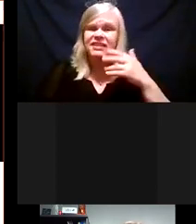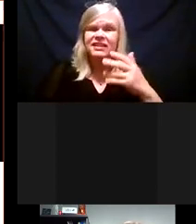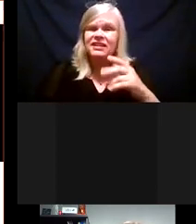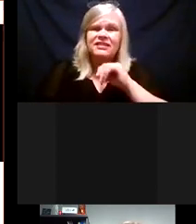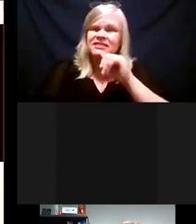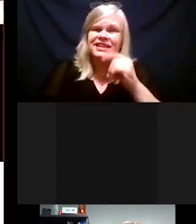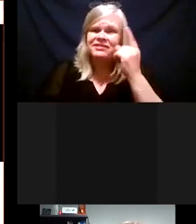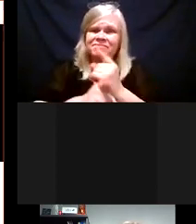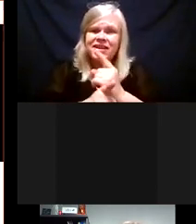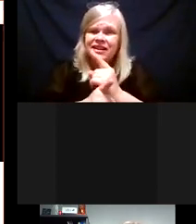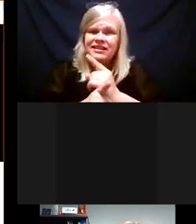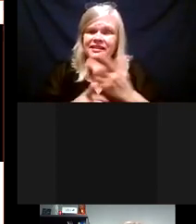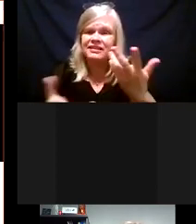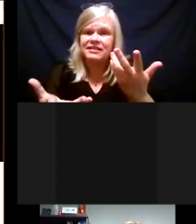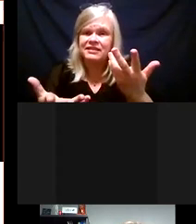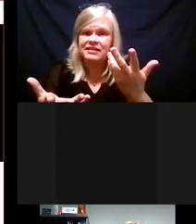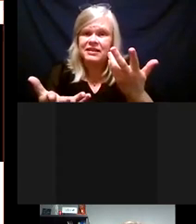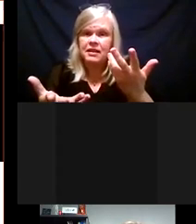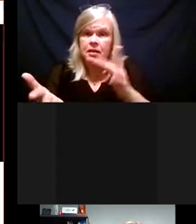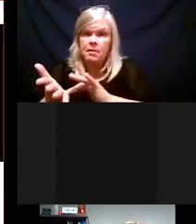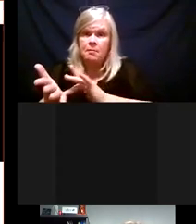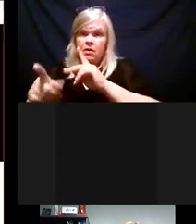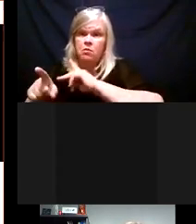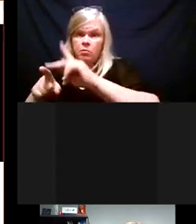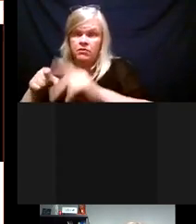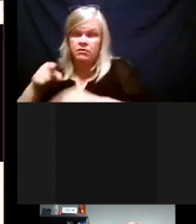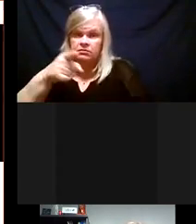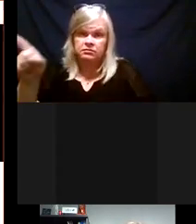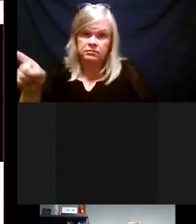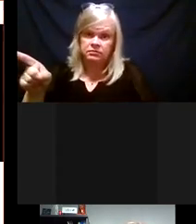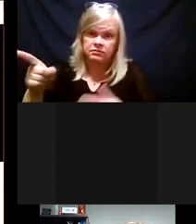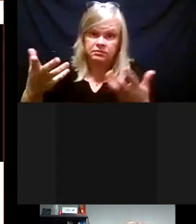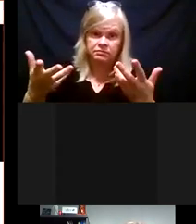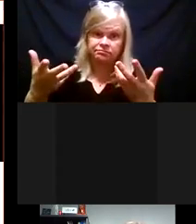THE LIKELIHOOD THAT THE MEDICAL PROFESSIONALS MAY NOT EVEN WANT